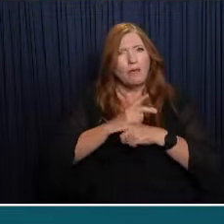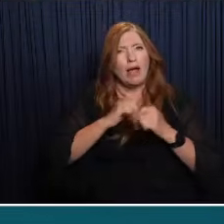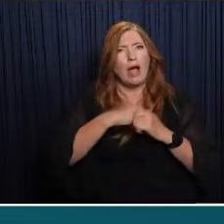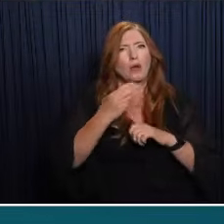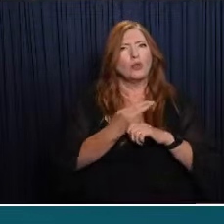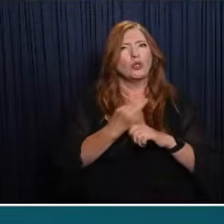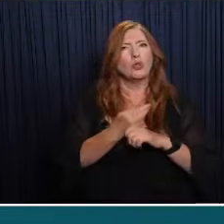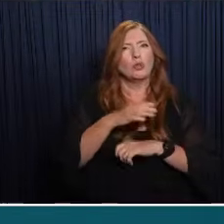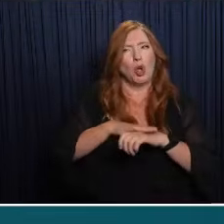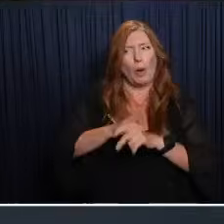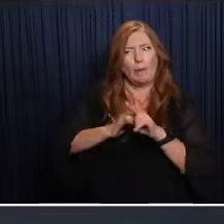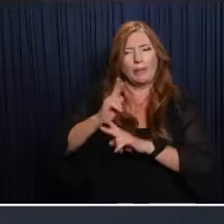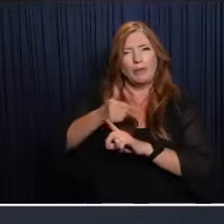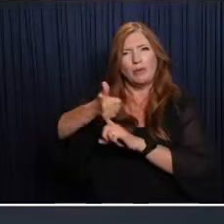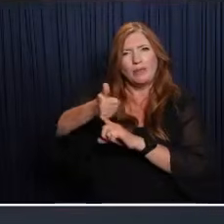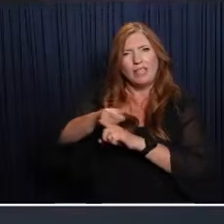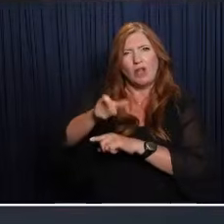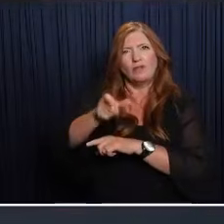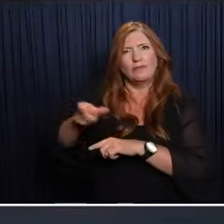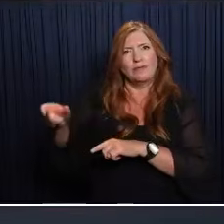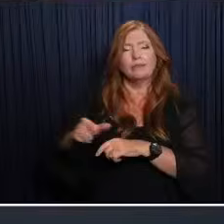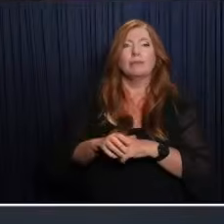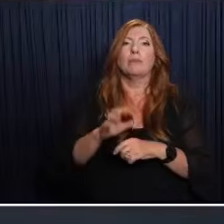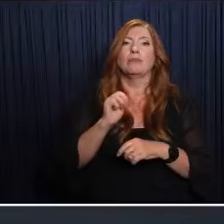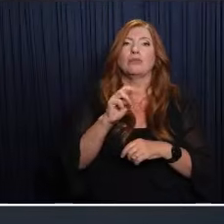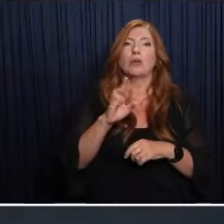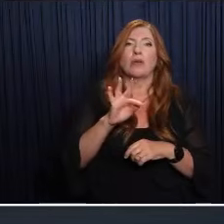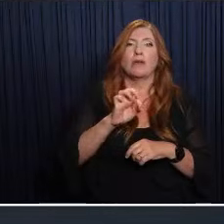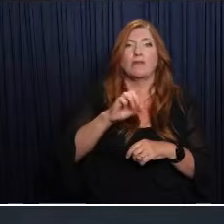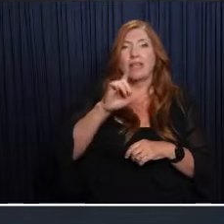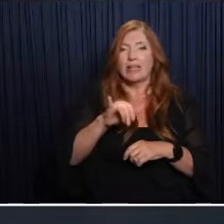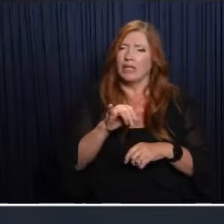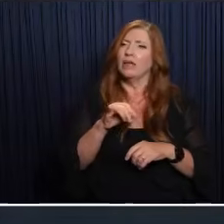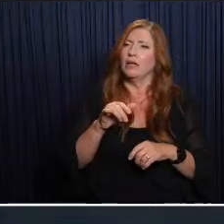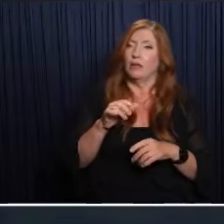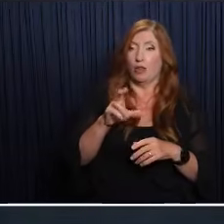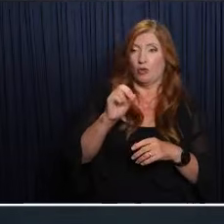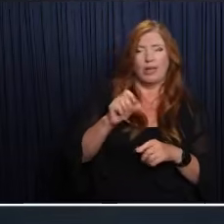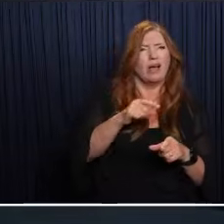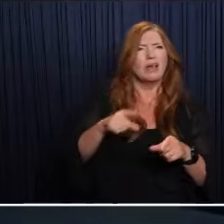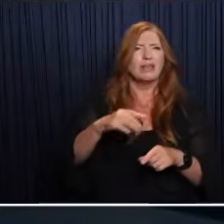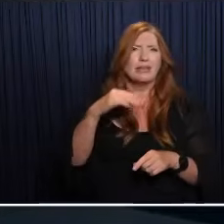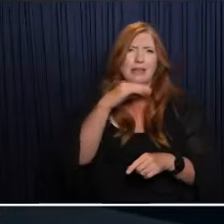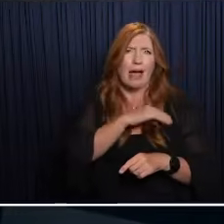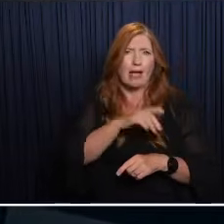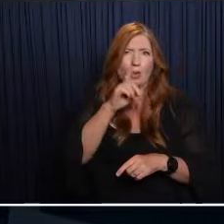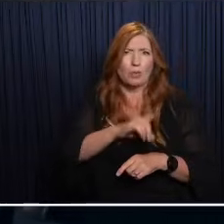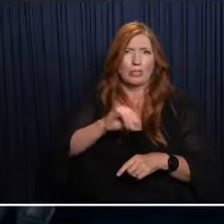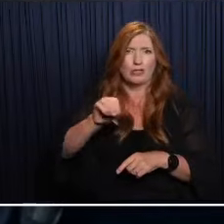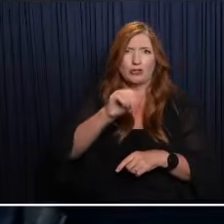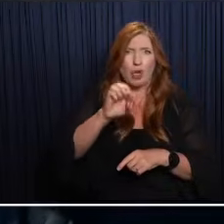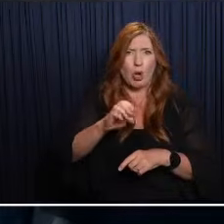RIGHT. WE NEED IT FOR MILITARY AND KNOWLEDGE AND DATA AND HAVE TO BE CAREFUL HOW IT IS USED ON